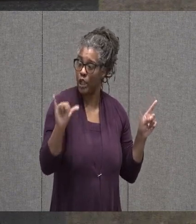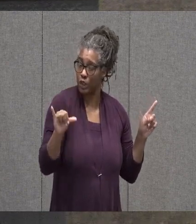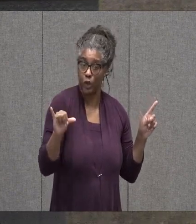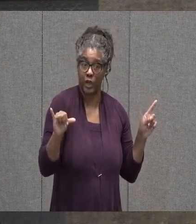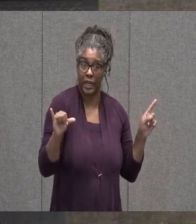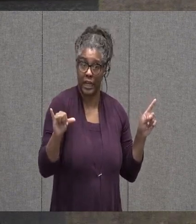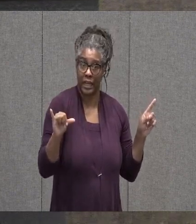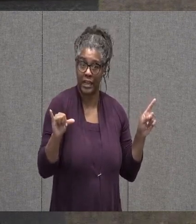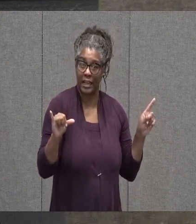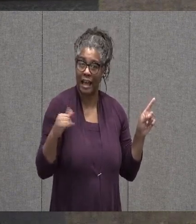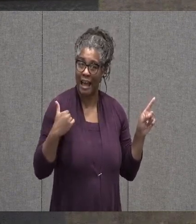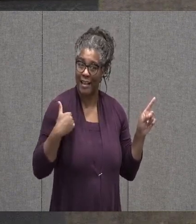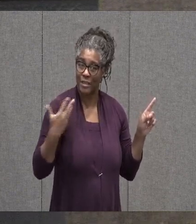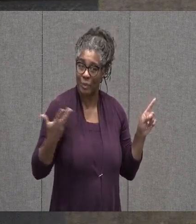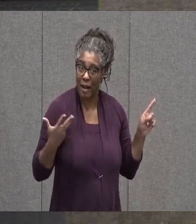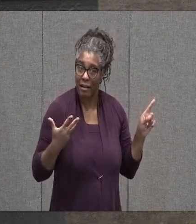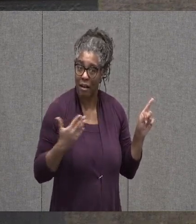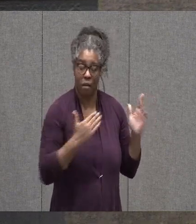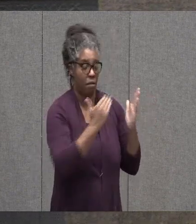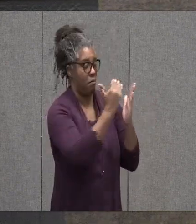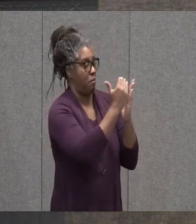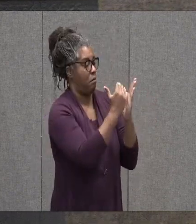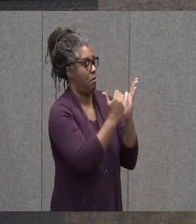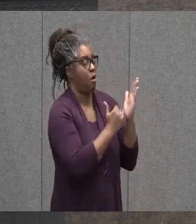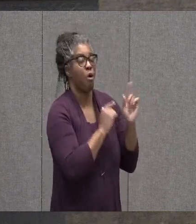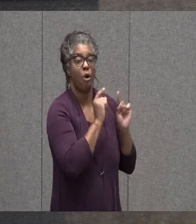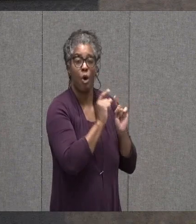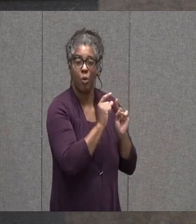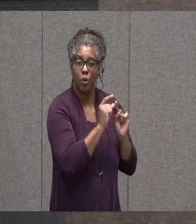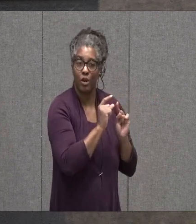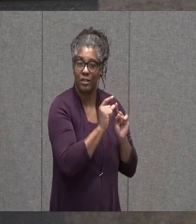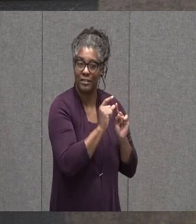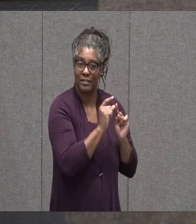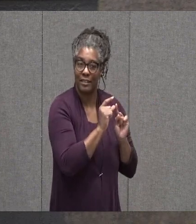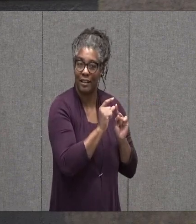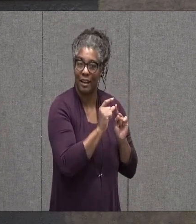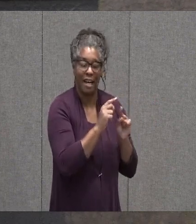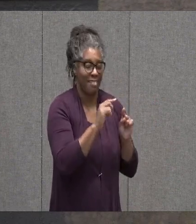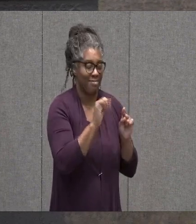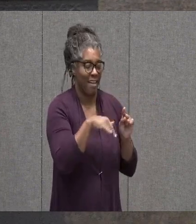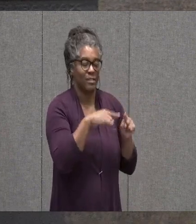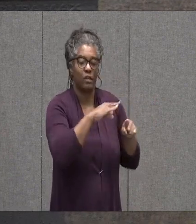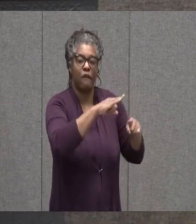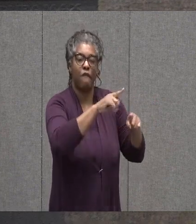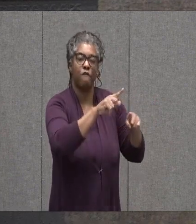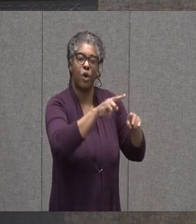that are the important vocabulary that we need to know to understand the information in this book.